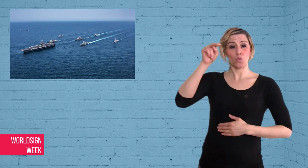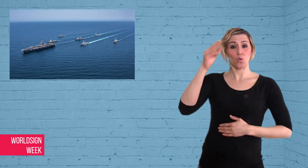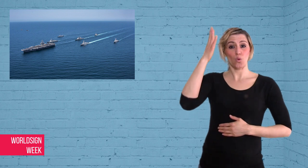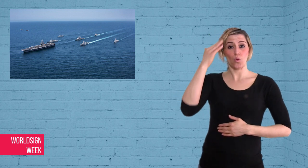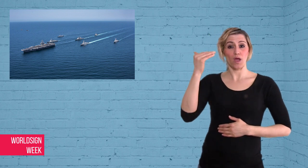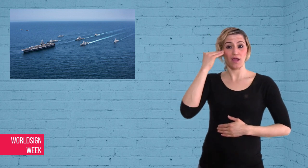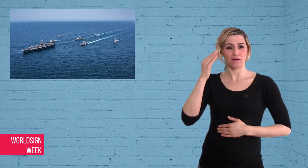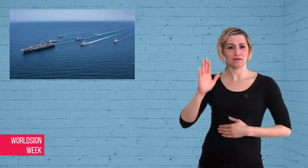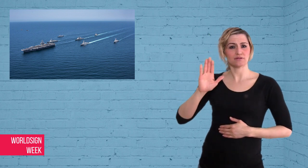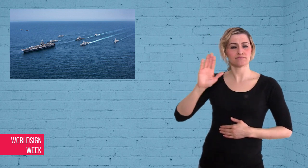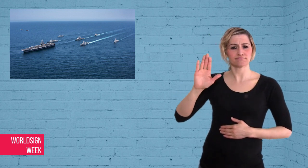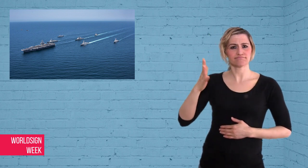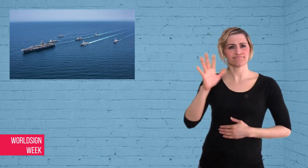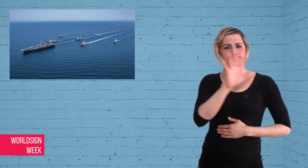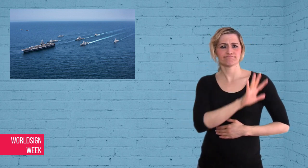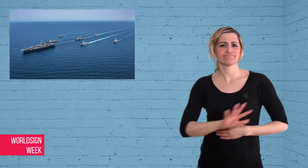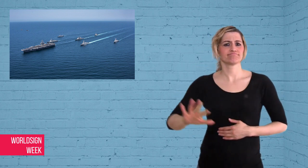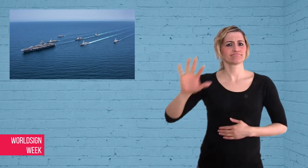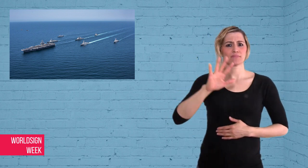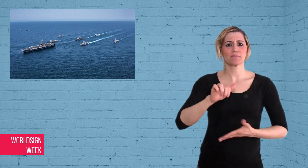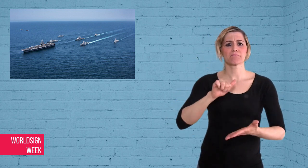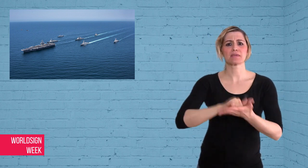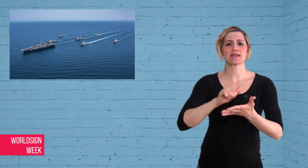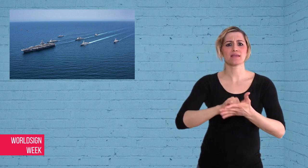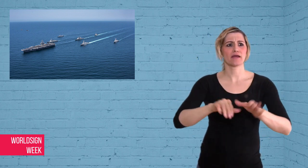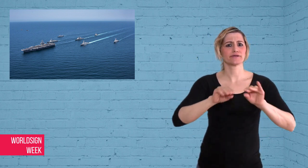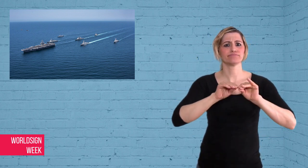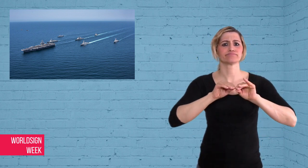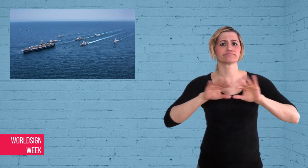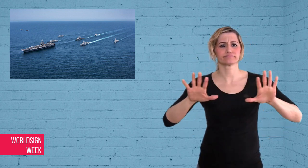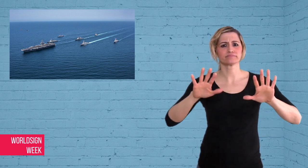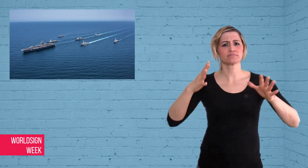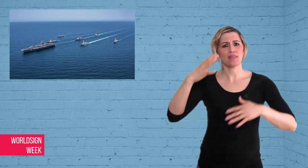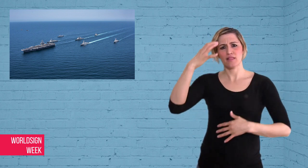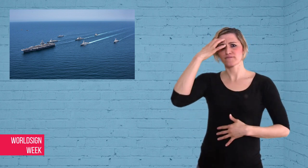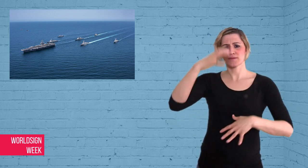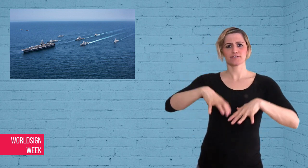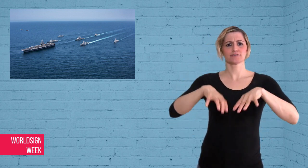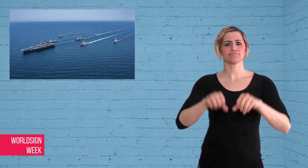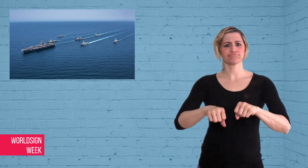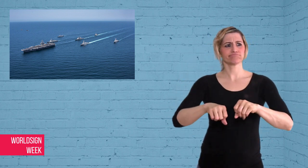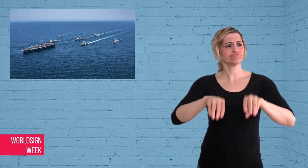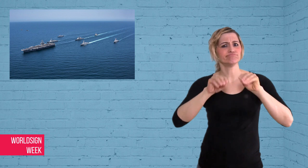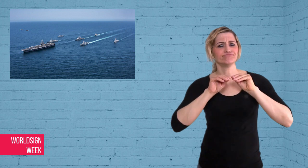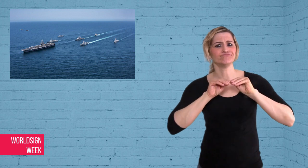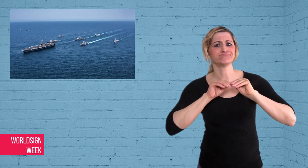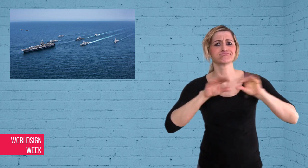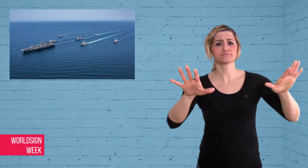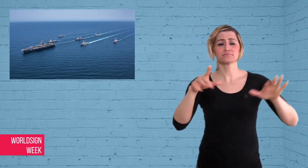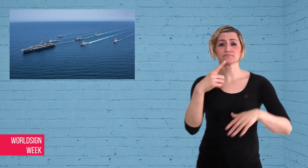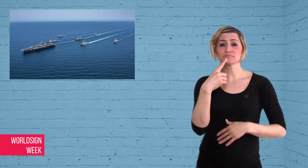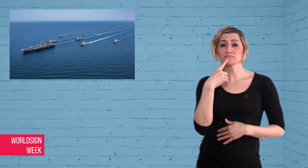state-run media, it said it would